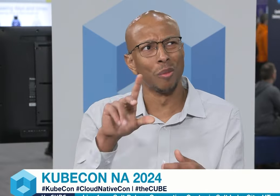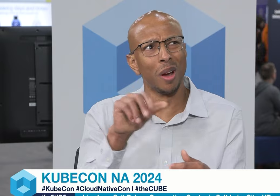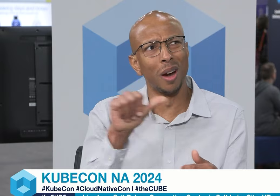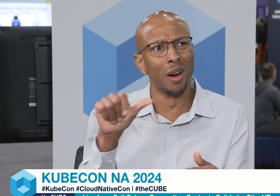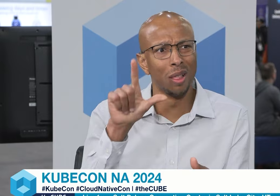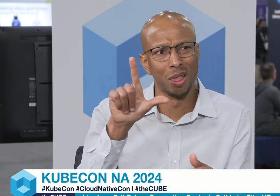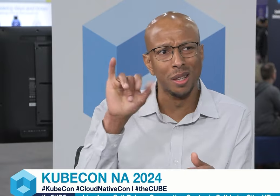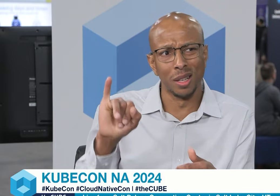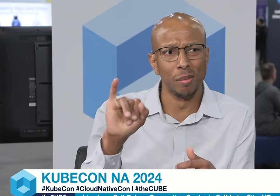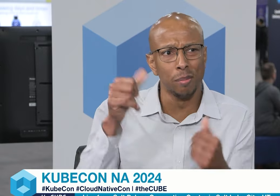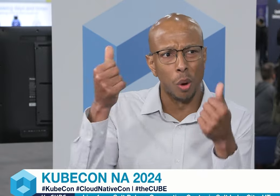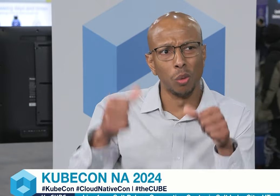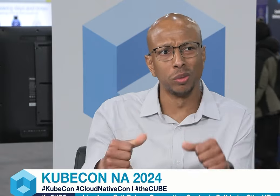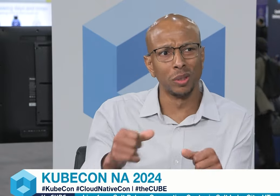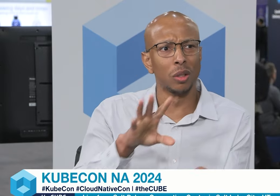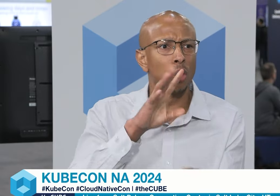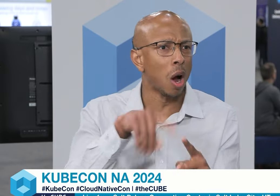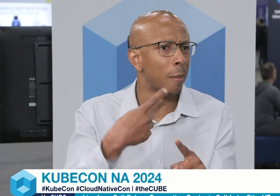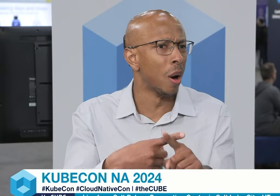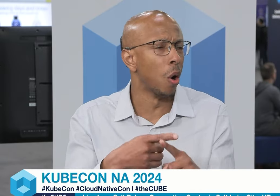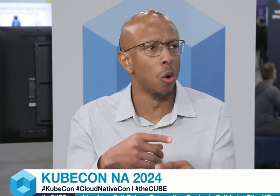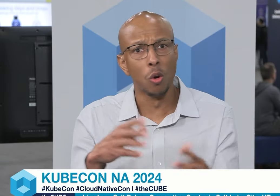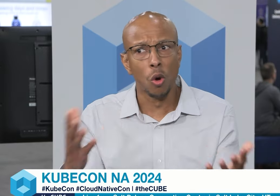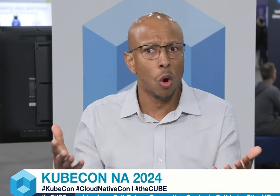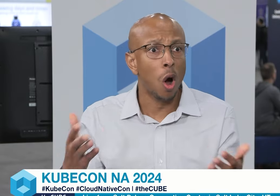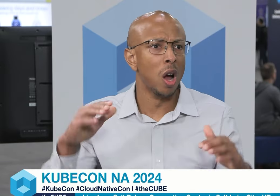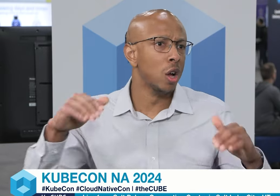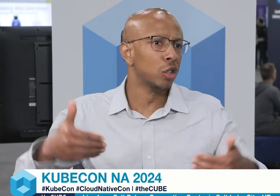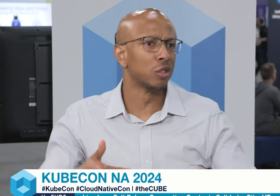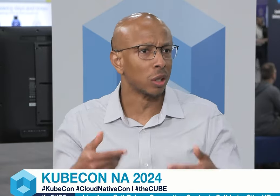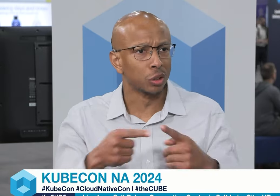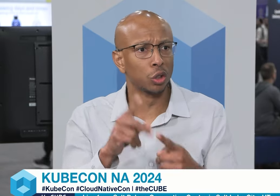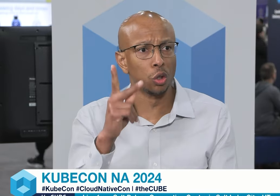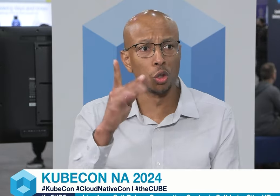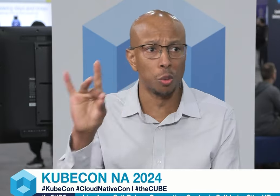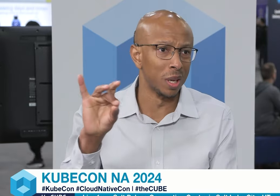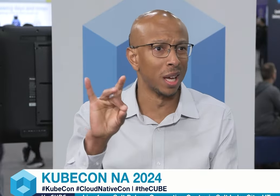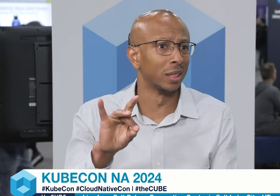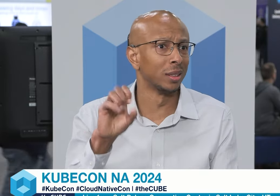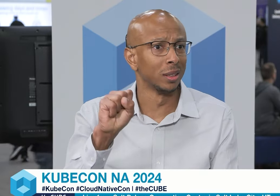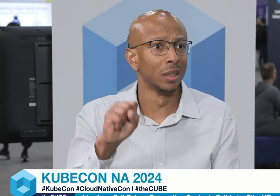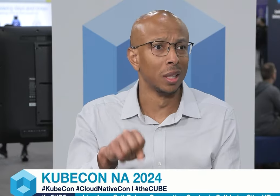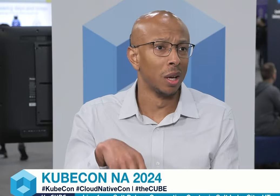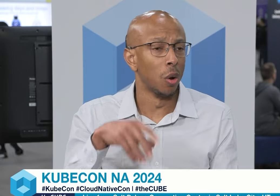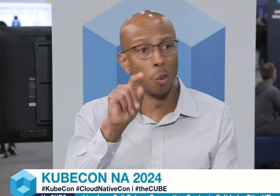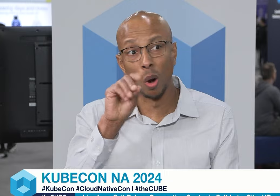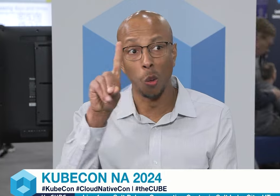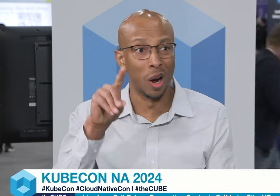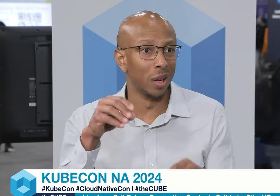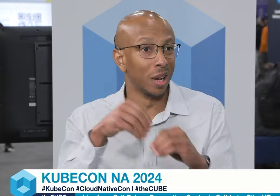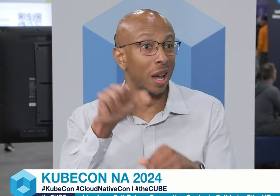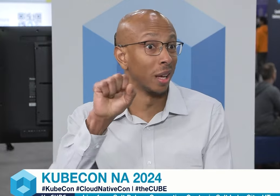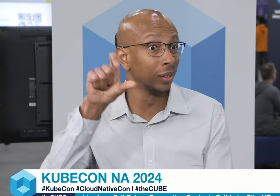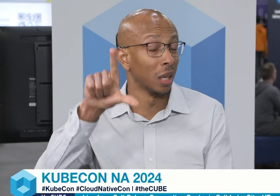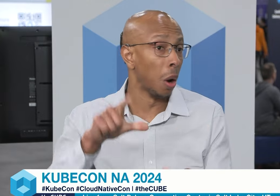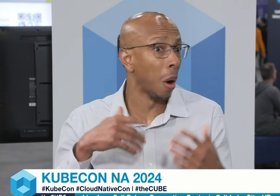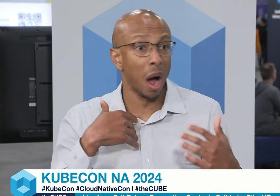and so I saw with the CNCF Foundation, I saw the Linux Foundation post these things and they invited us to come to Kubernetes